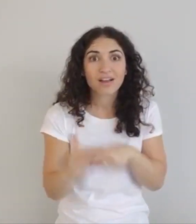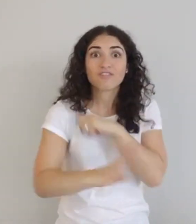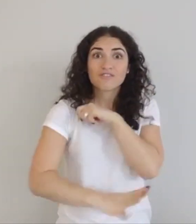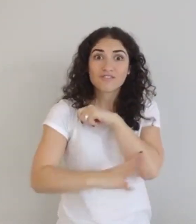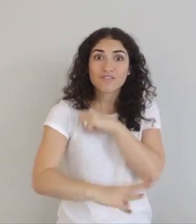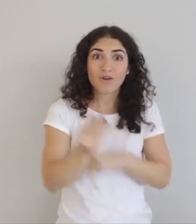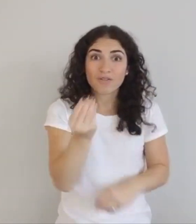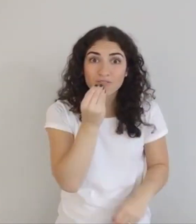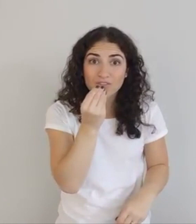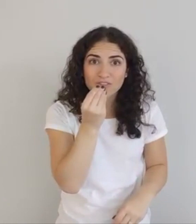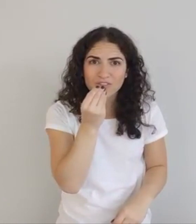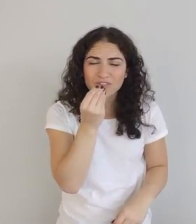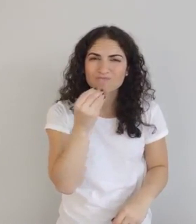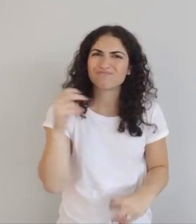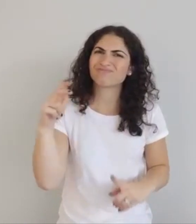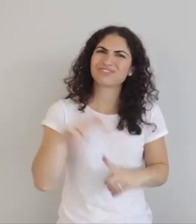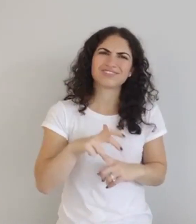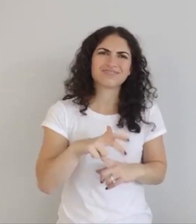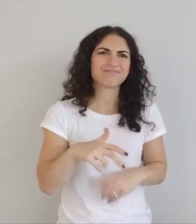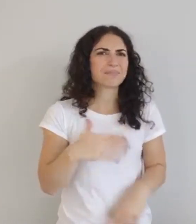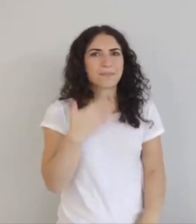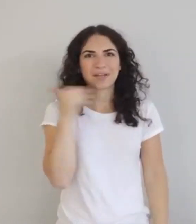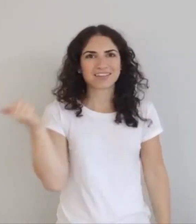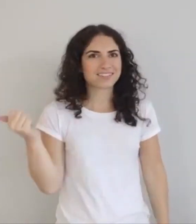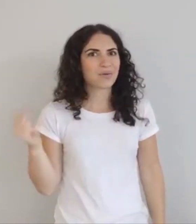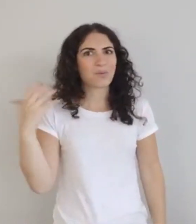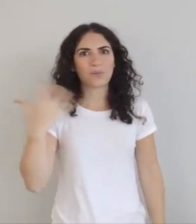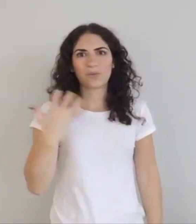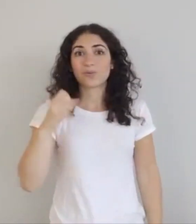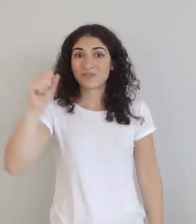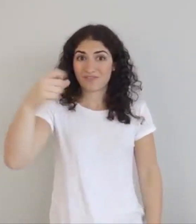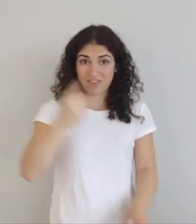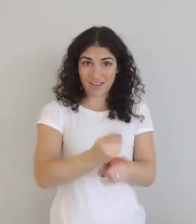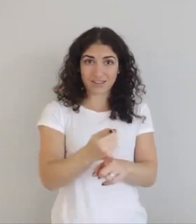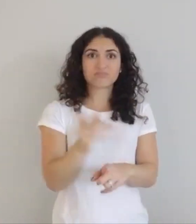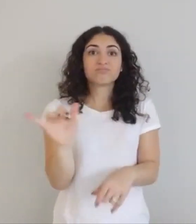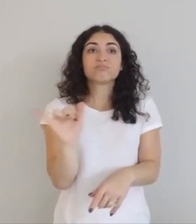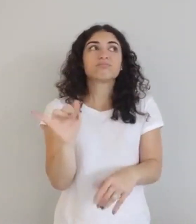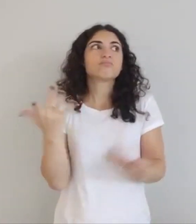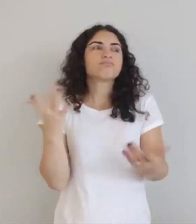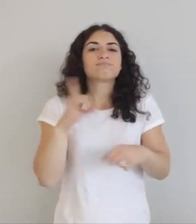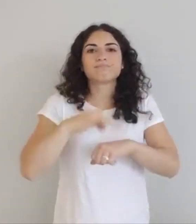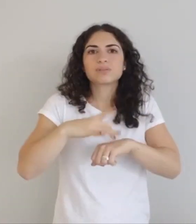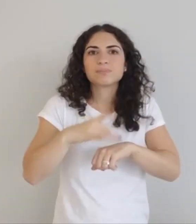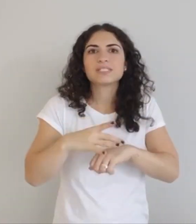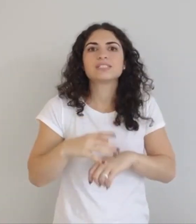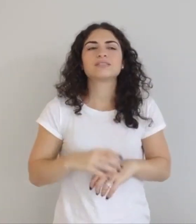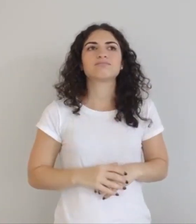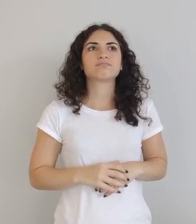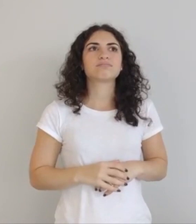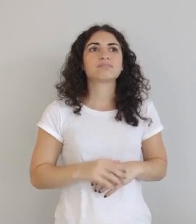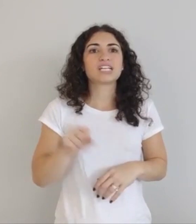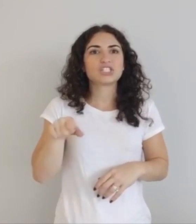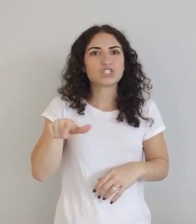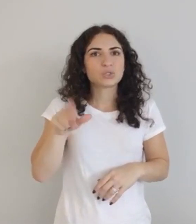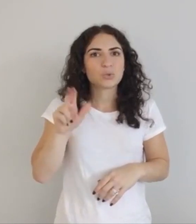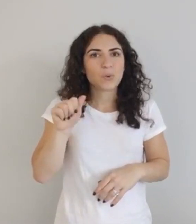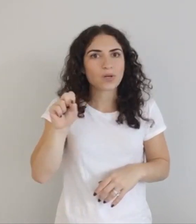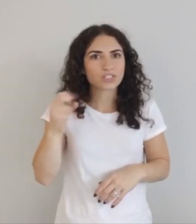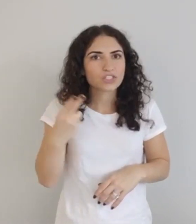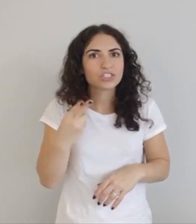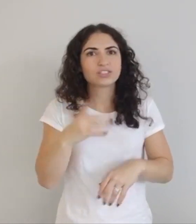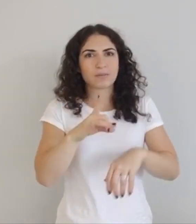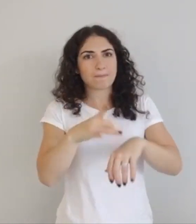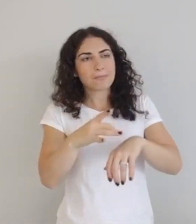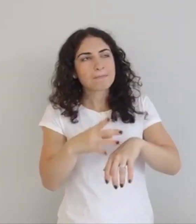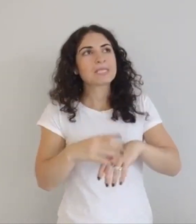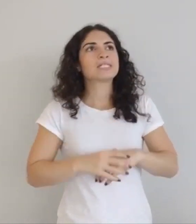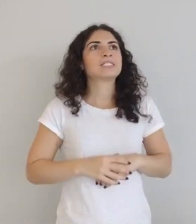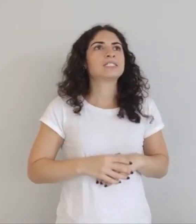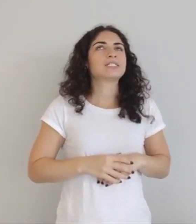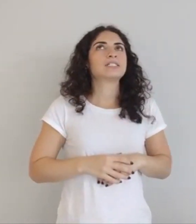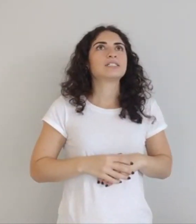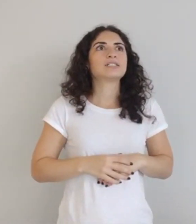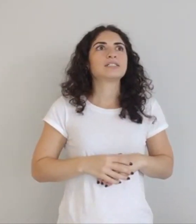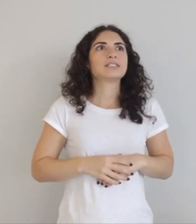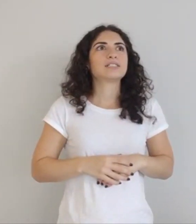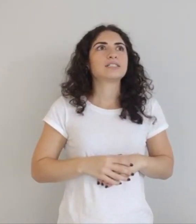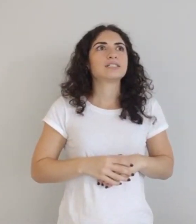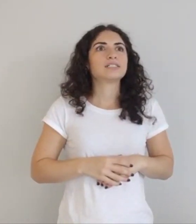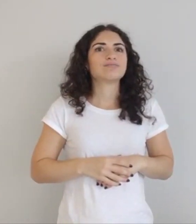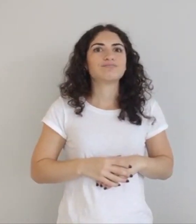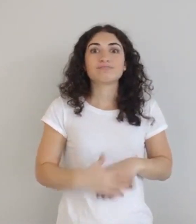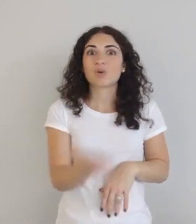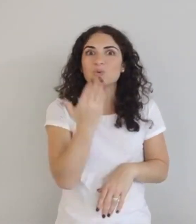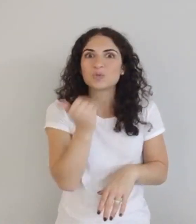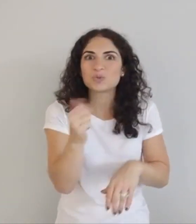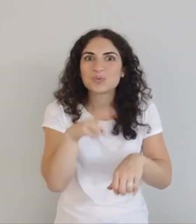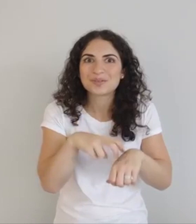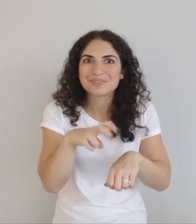is good, too! Right? Fall food is the best -- it's like pumpkin, squash... oh sweet